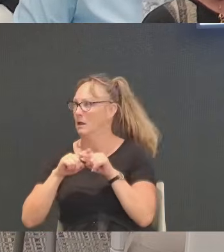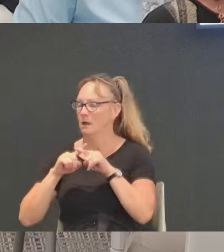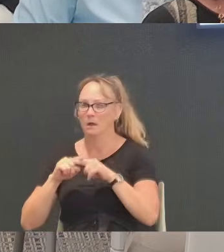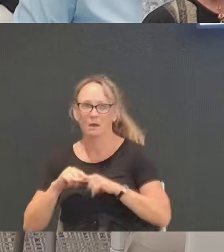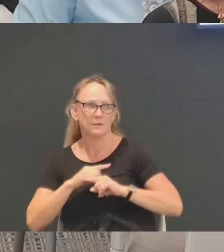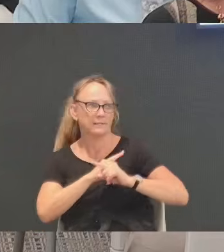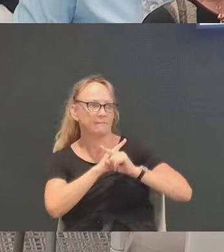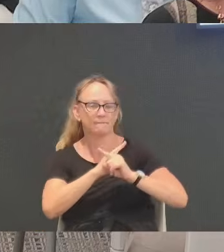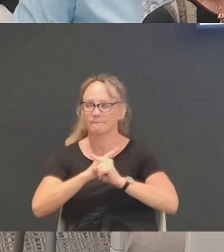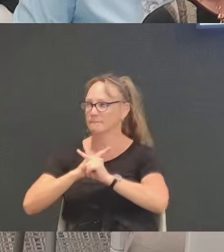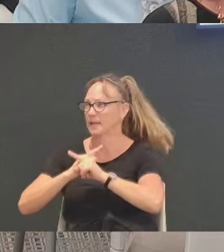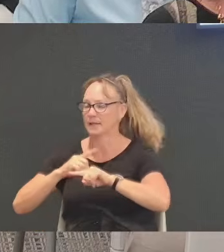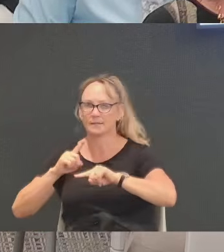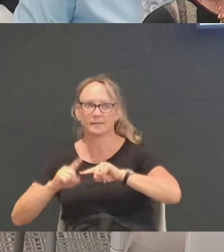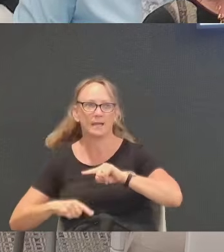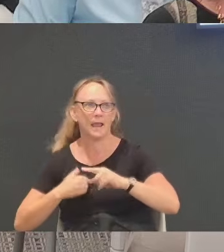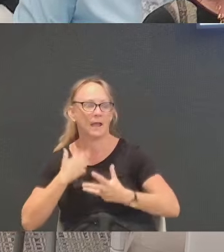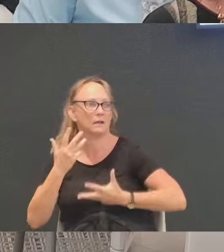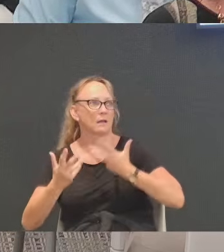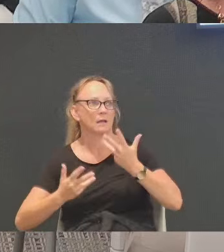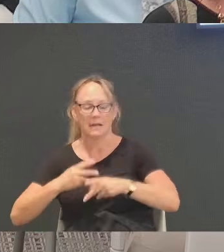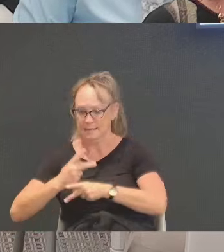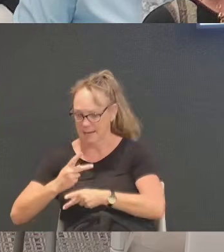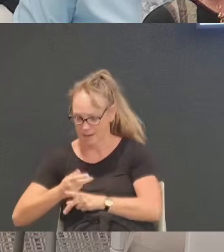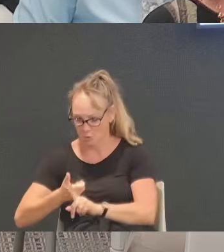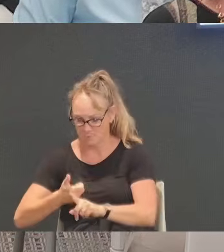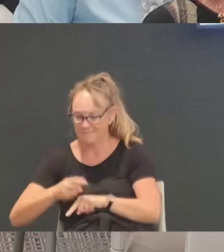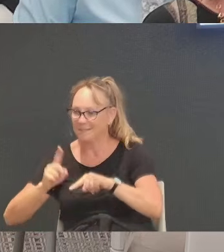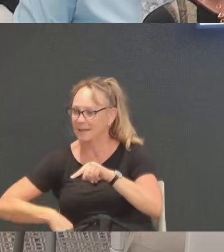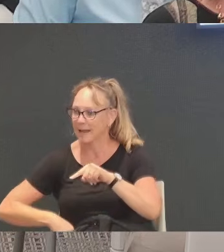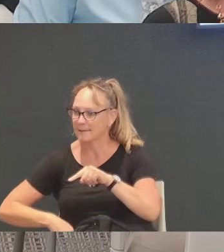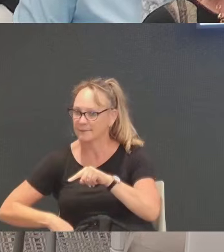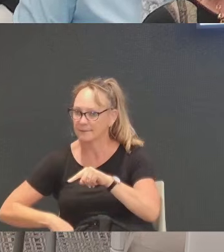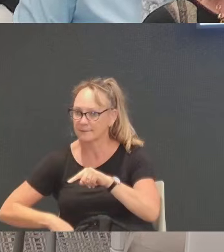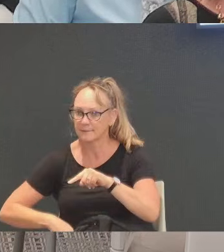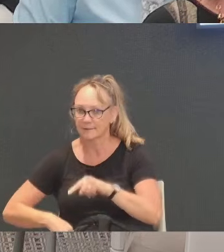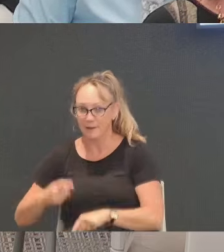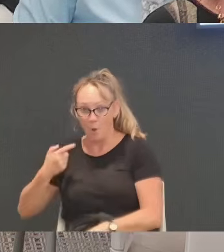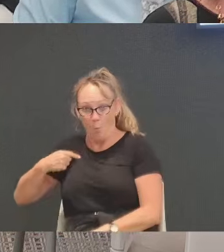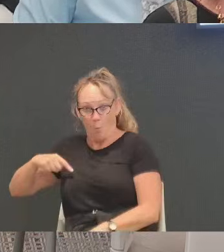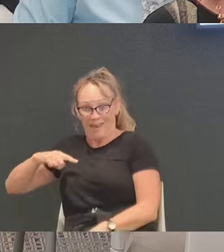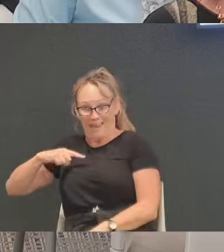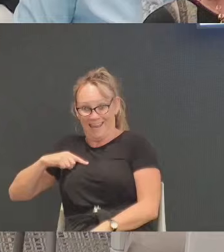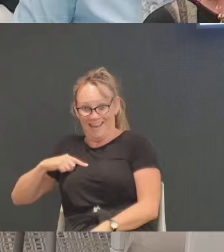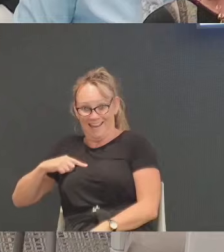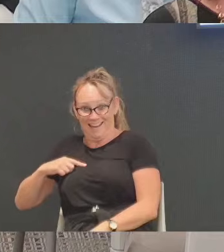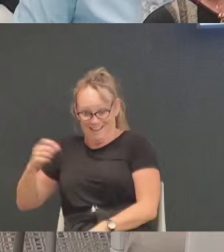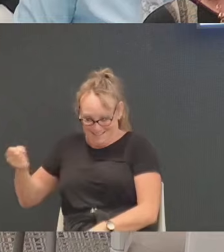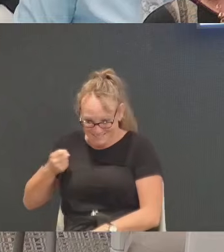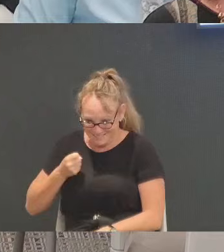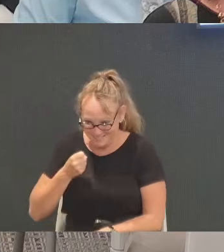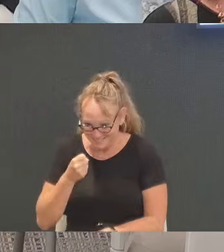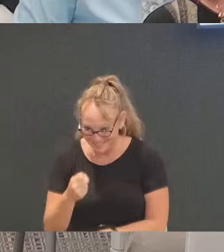up for themselves, or take care of themselves. That's where we come in. And I say we on purpose